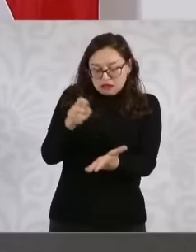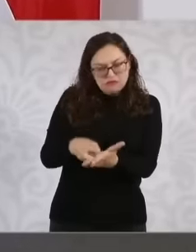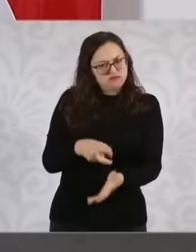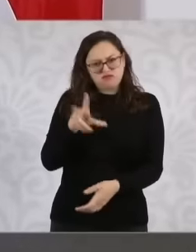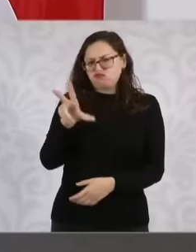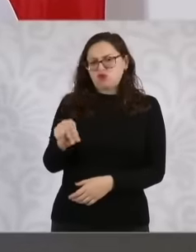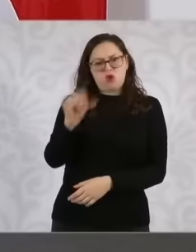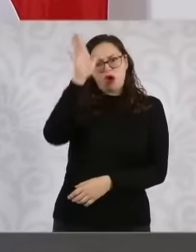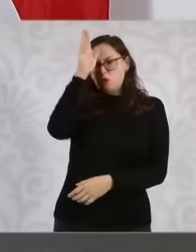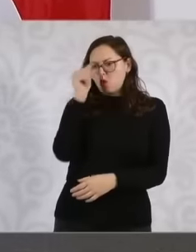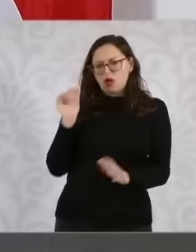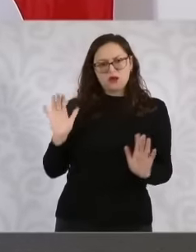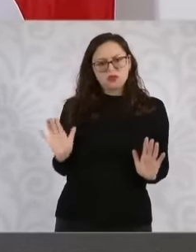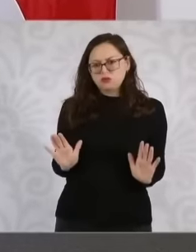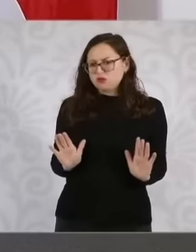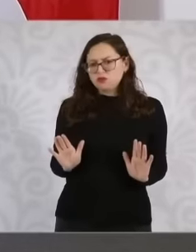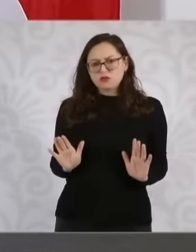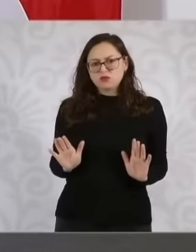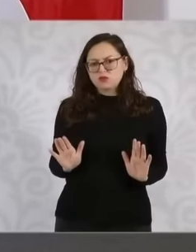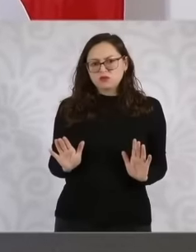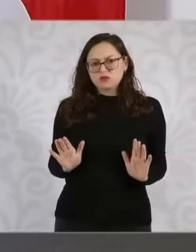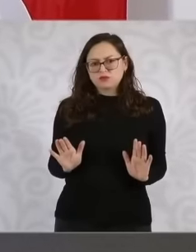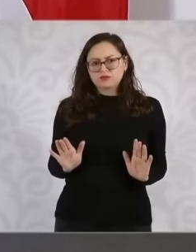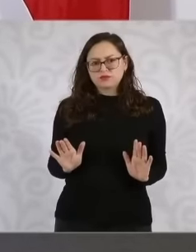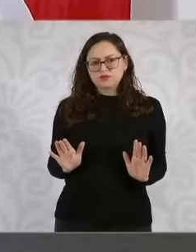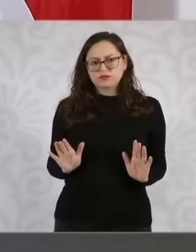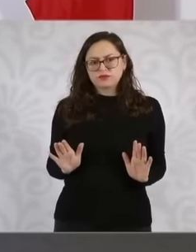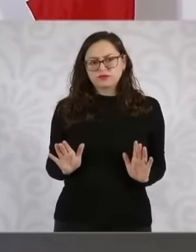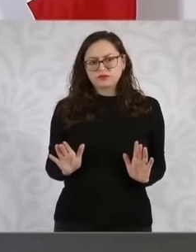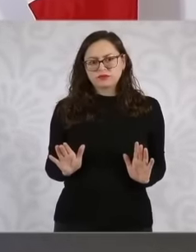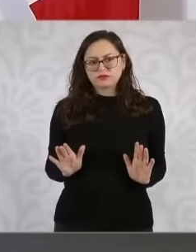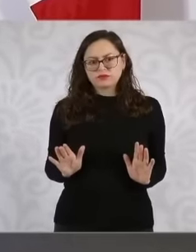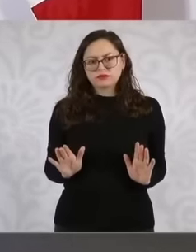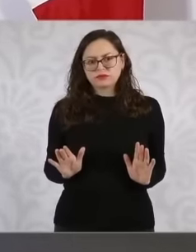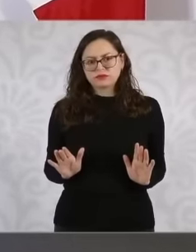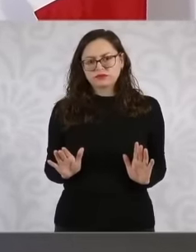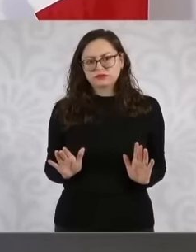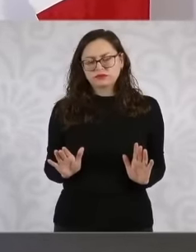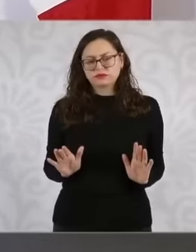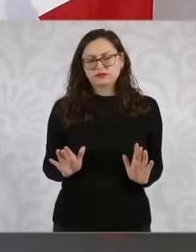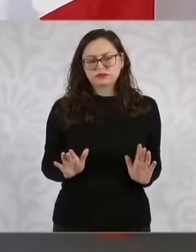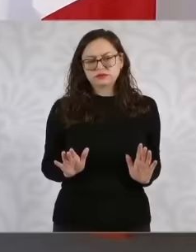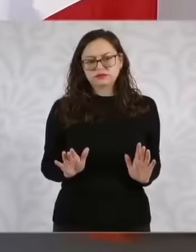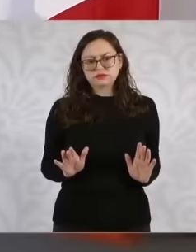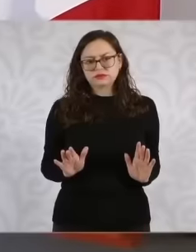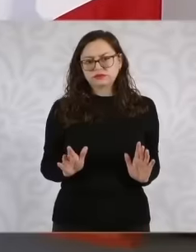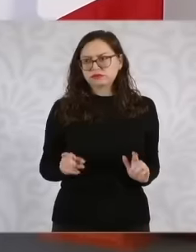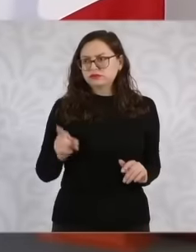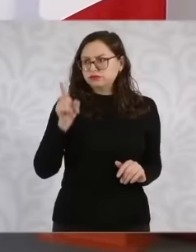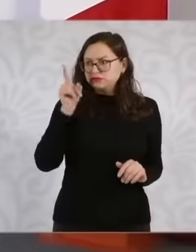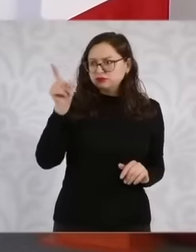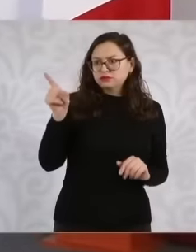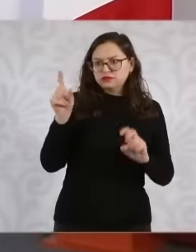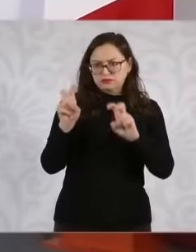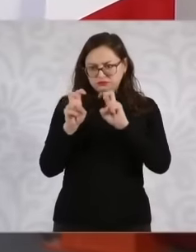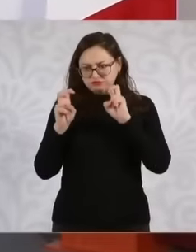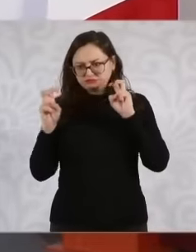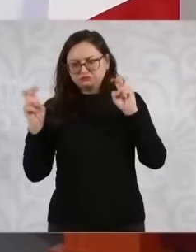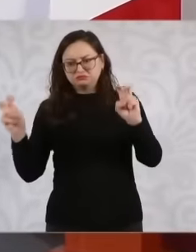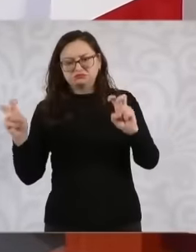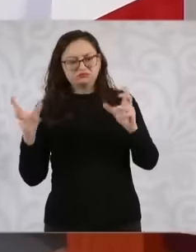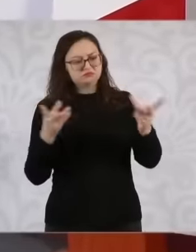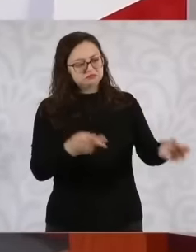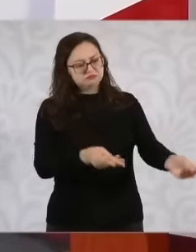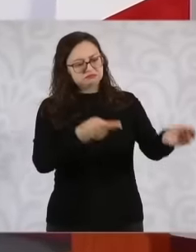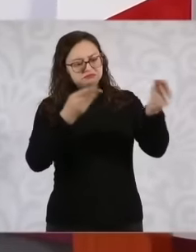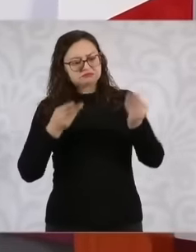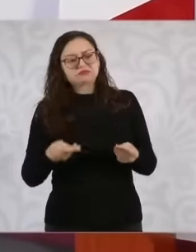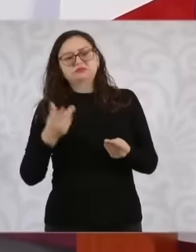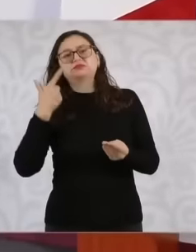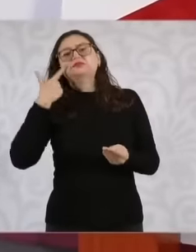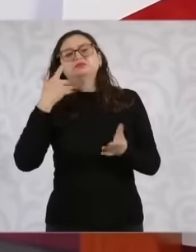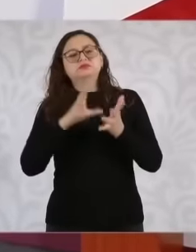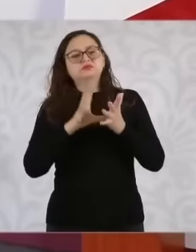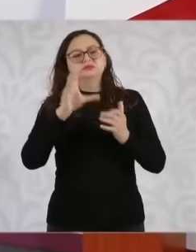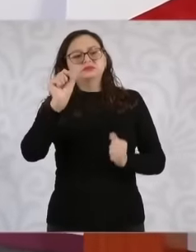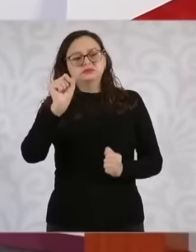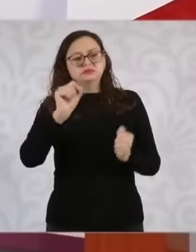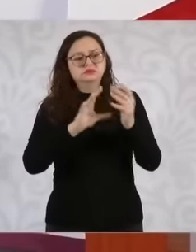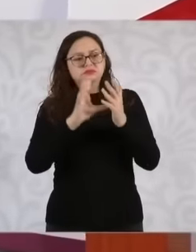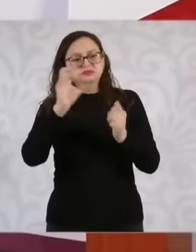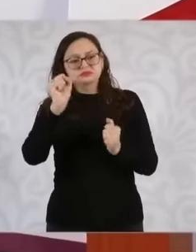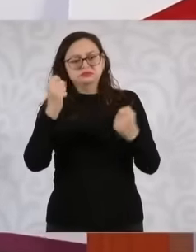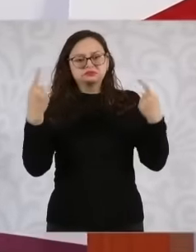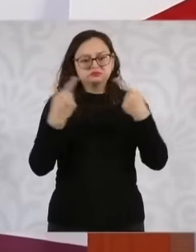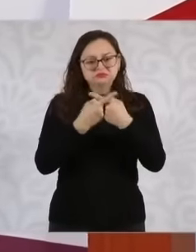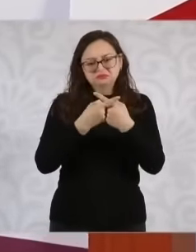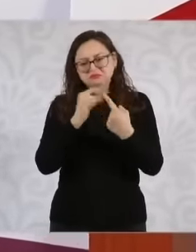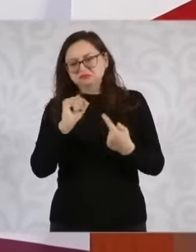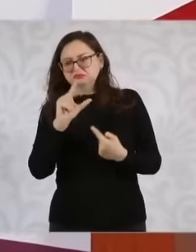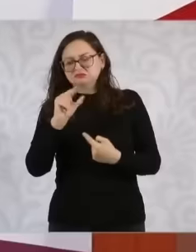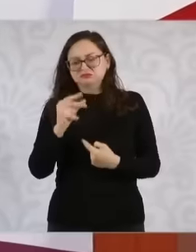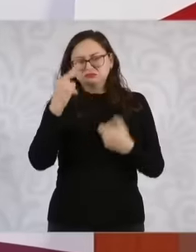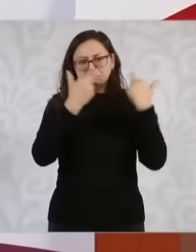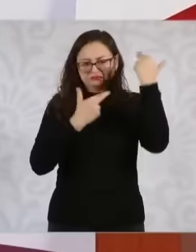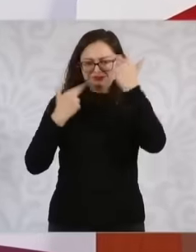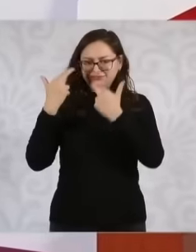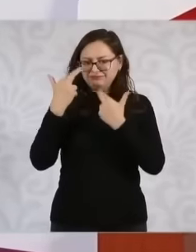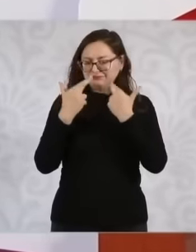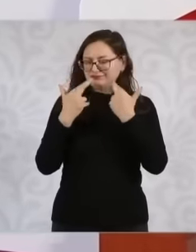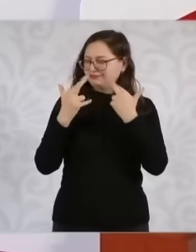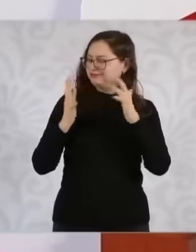the court. accepts this review this analysis eh A few days ago and there are also